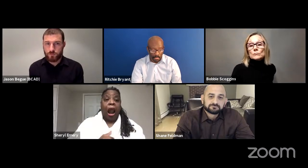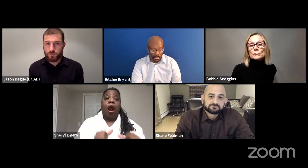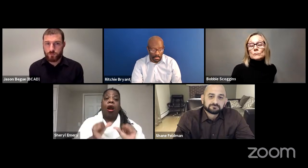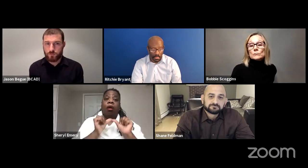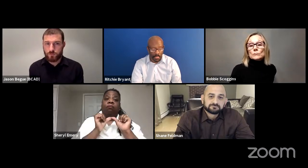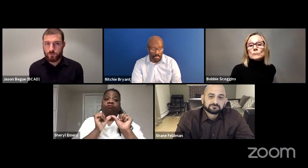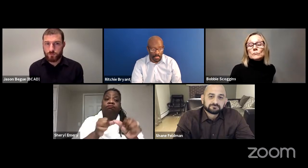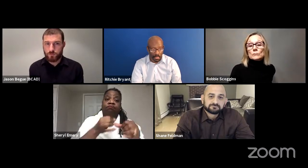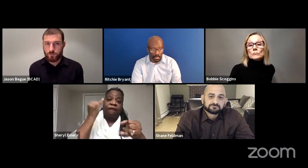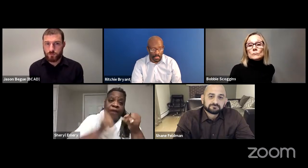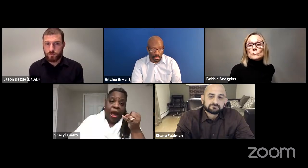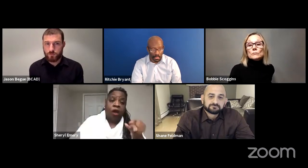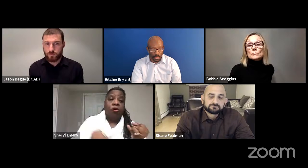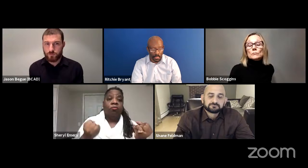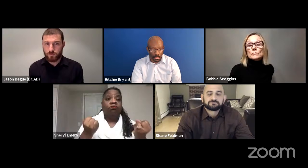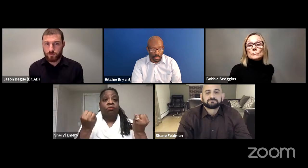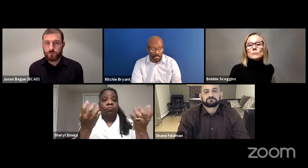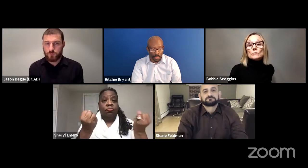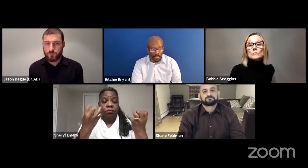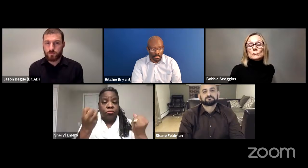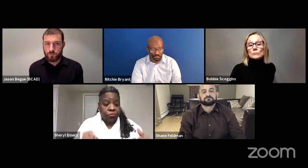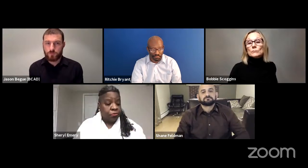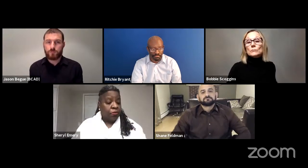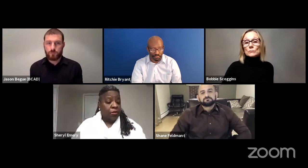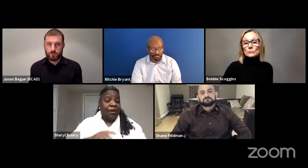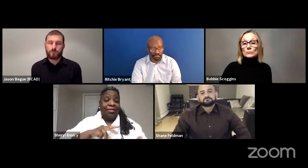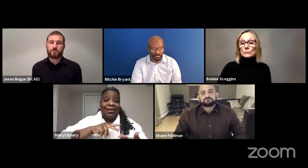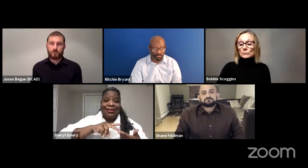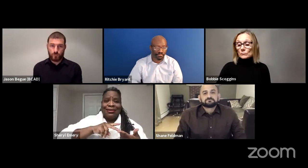Not only for the rough draft but for our law. And we continued with the final version to